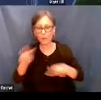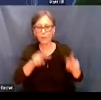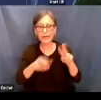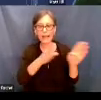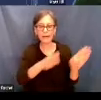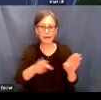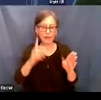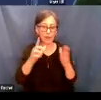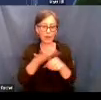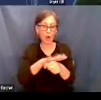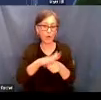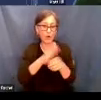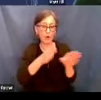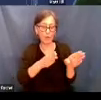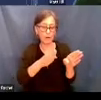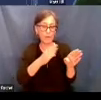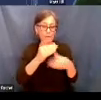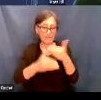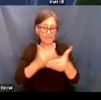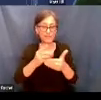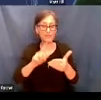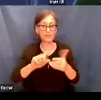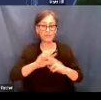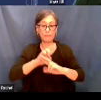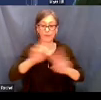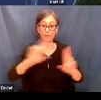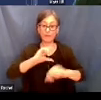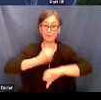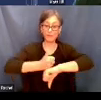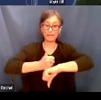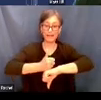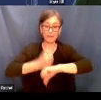operational implementation beginning July 1 of 2026.